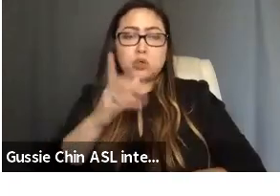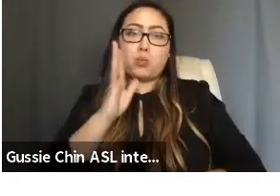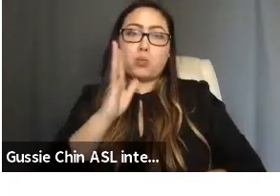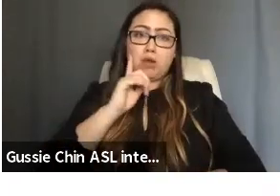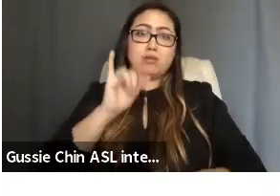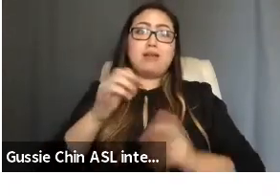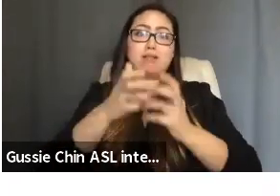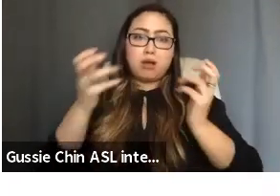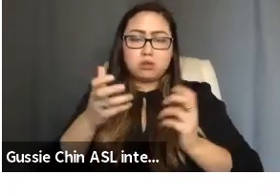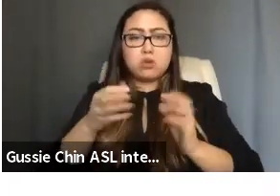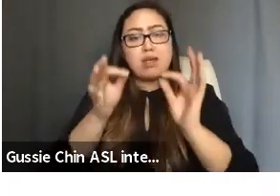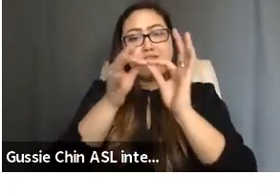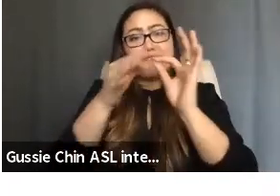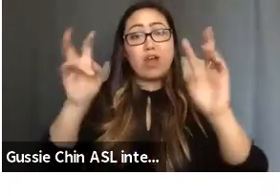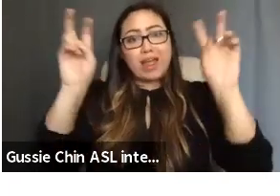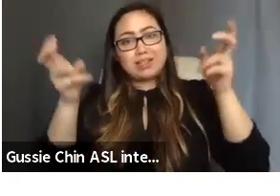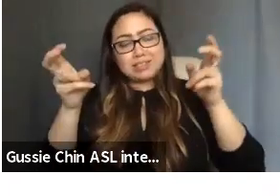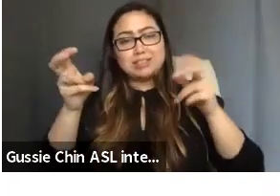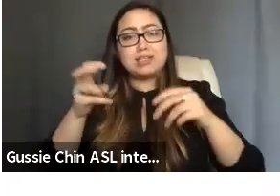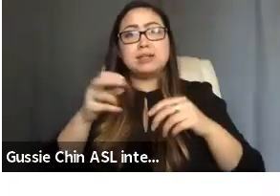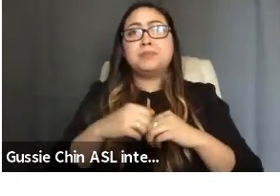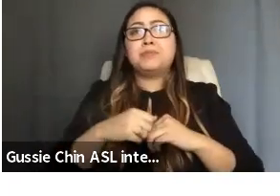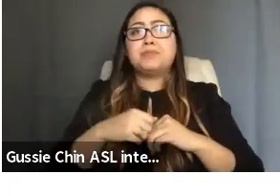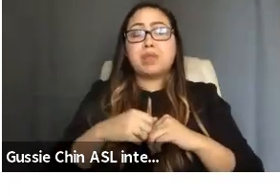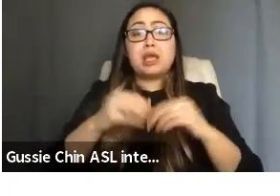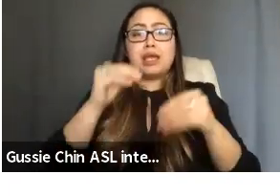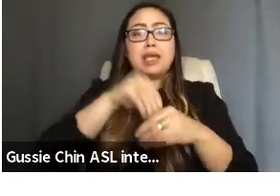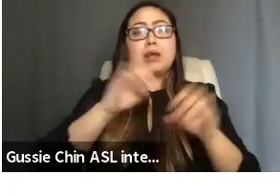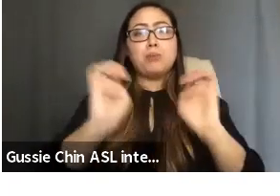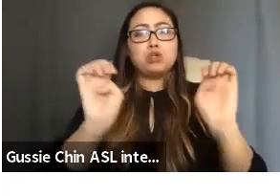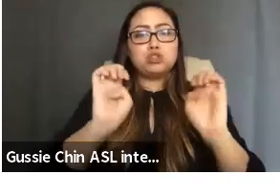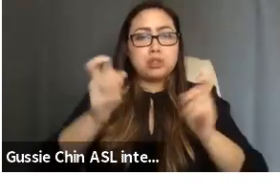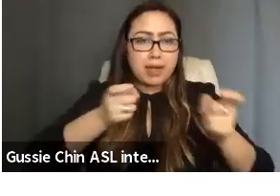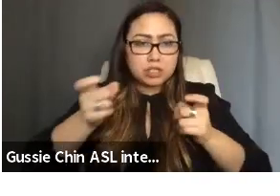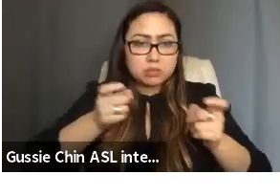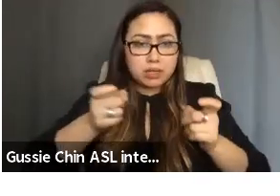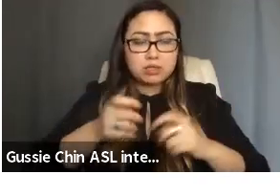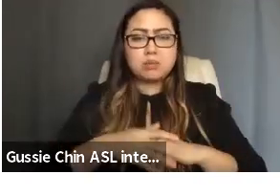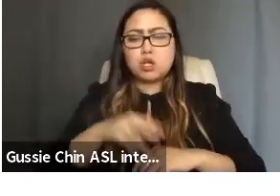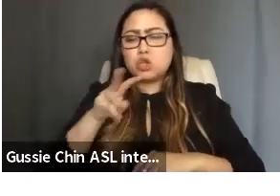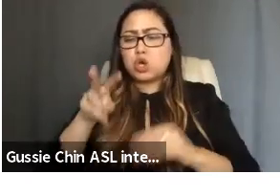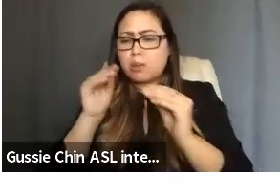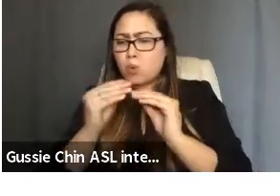phrase and a concept being adopted in emergency management to look more closely at what effects